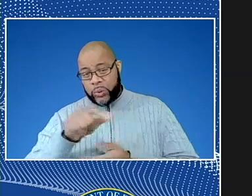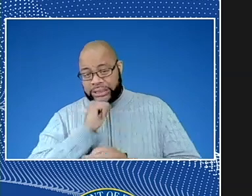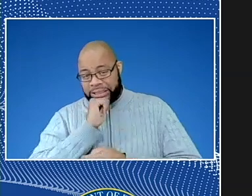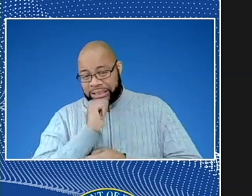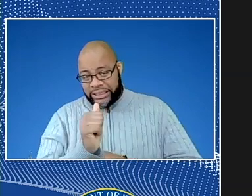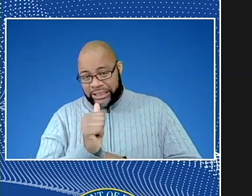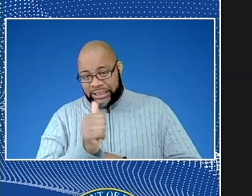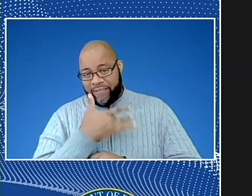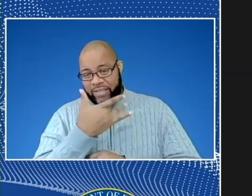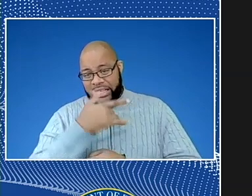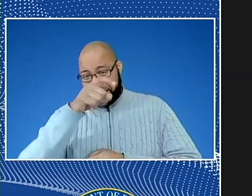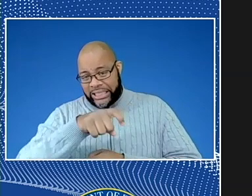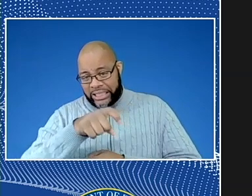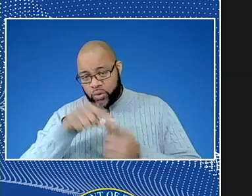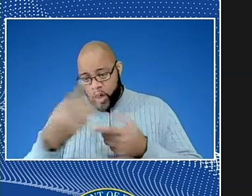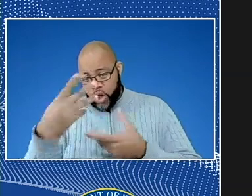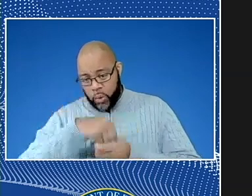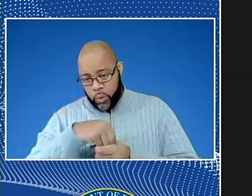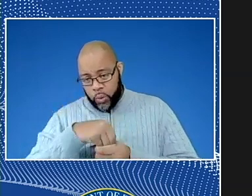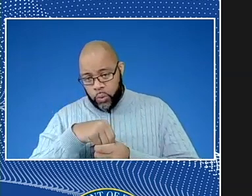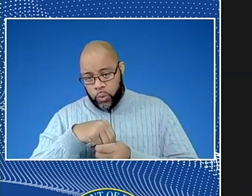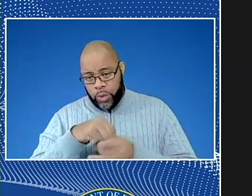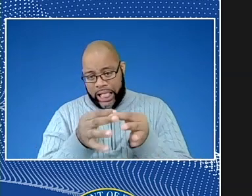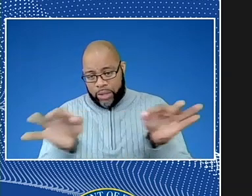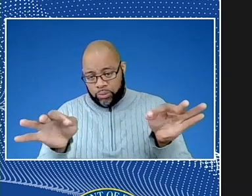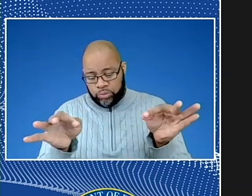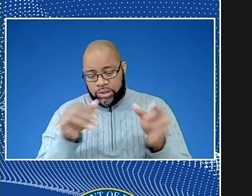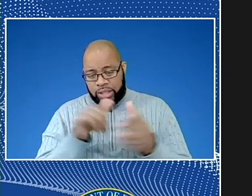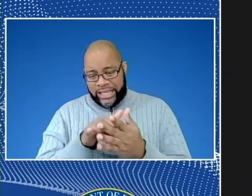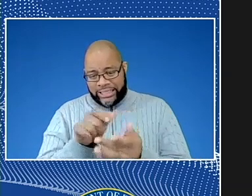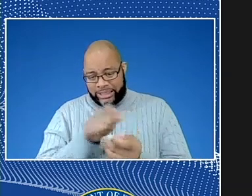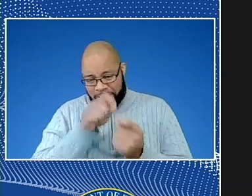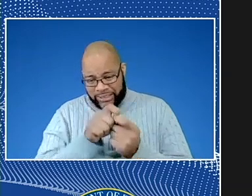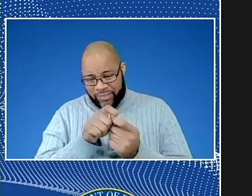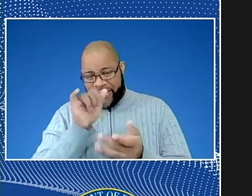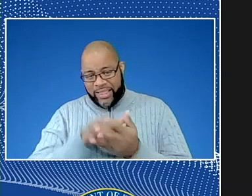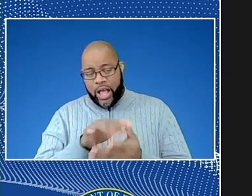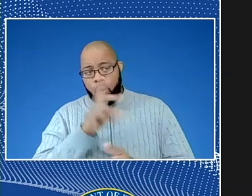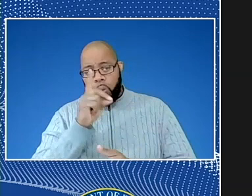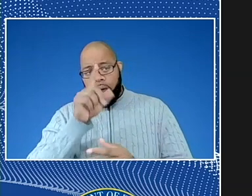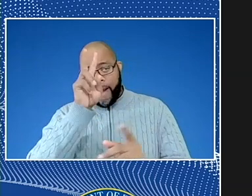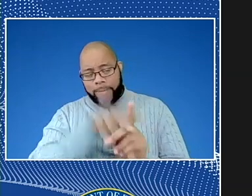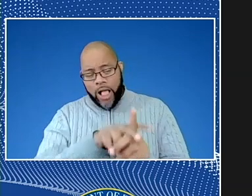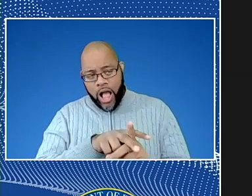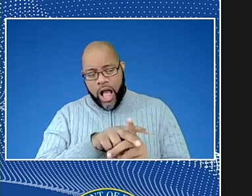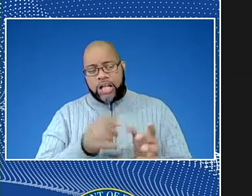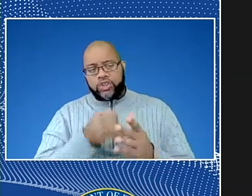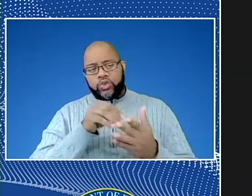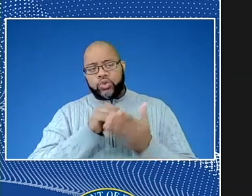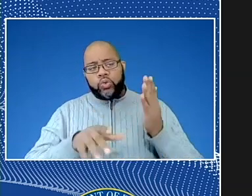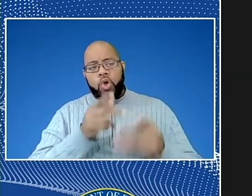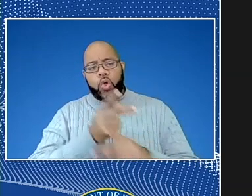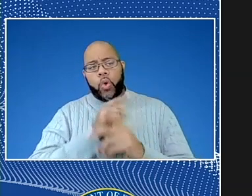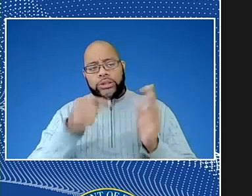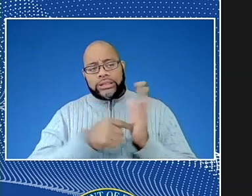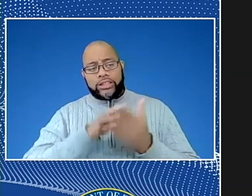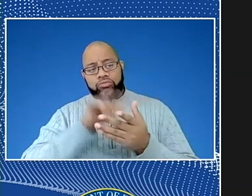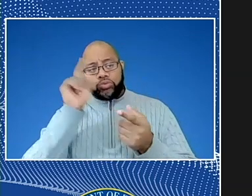the need to include the language that specified that this would apply to student loan debt that has been reduced to judgment, because the Department's